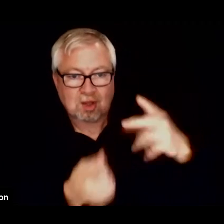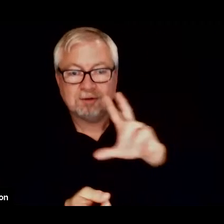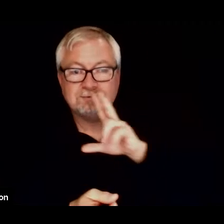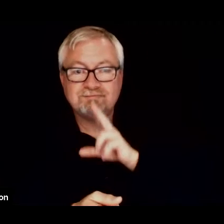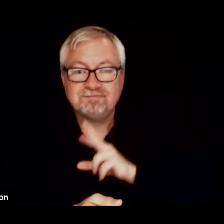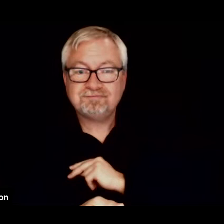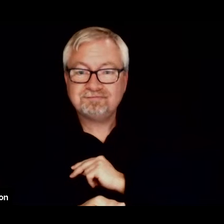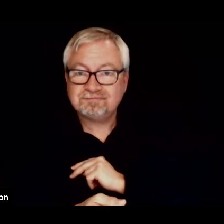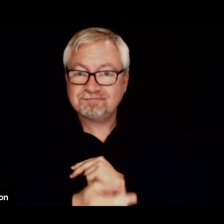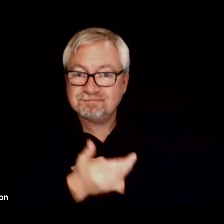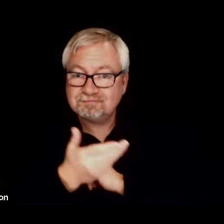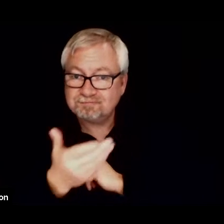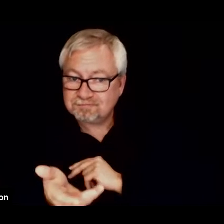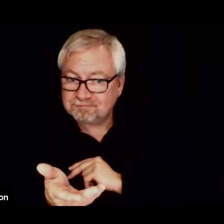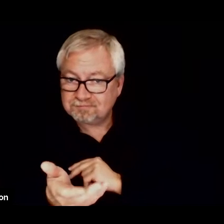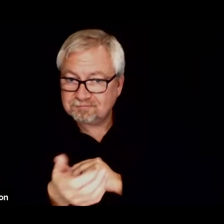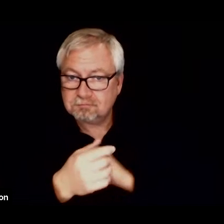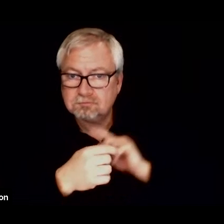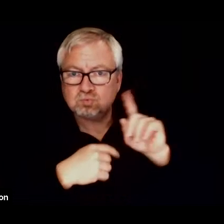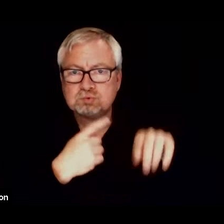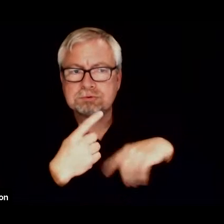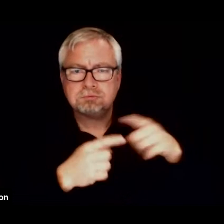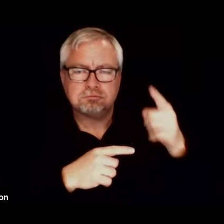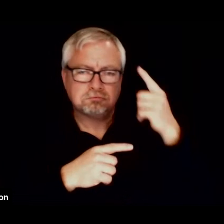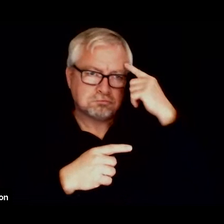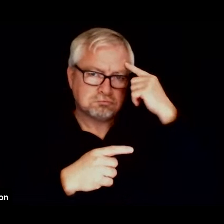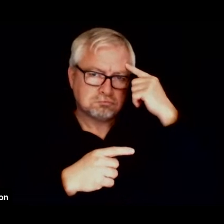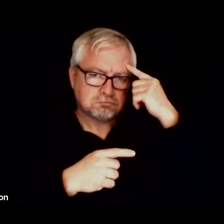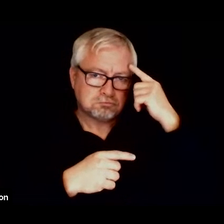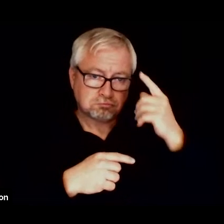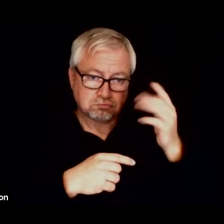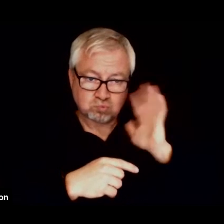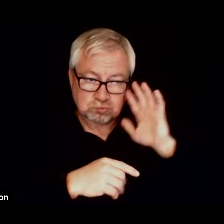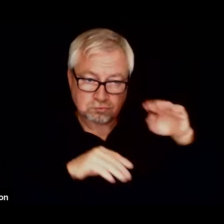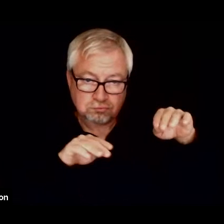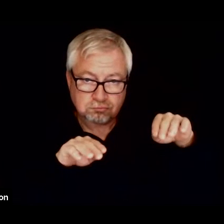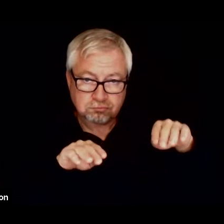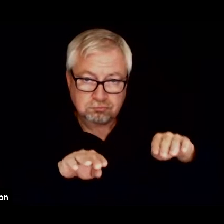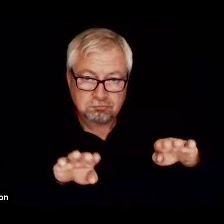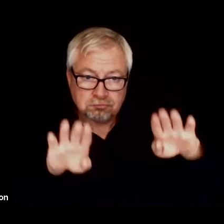worried about surging cases stemming from travel and gatherings occurred